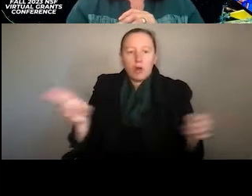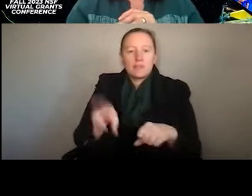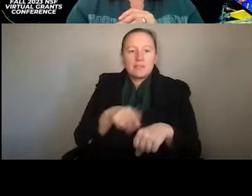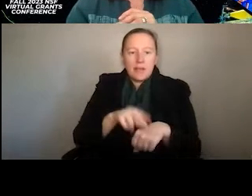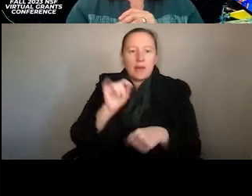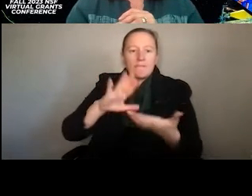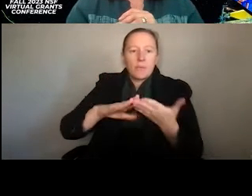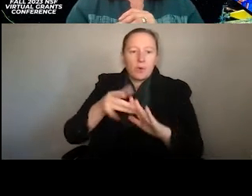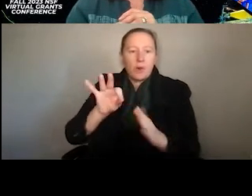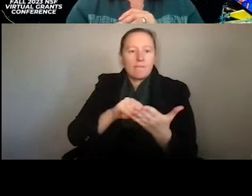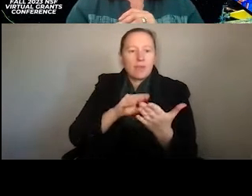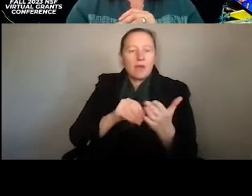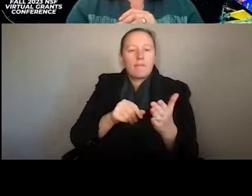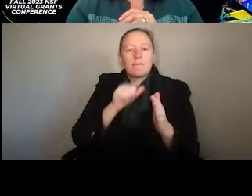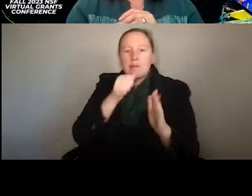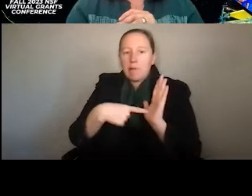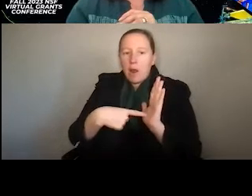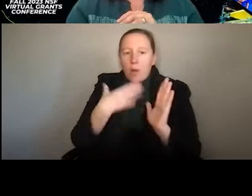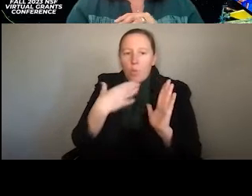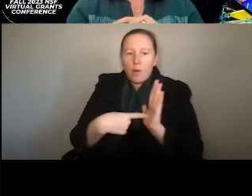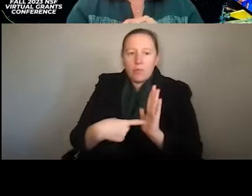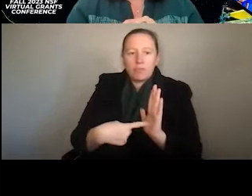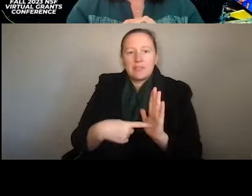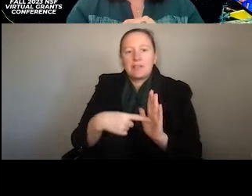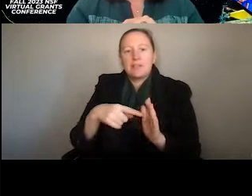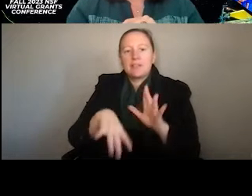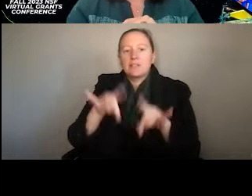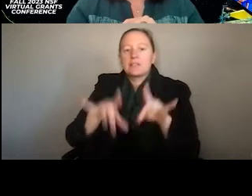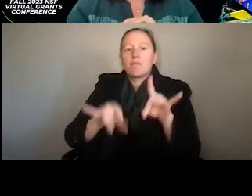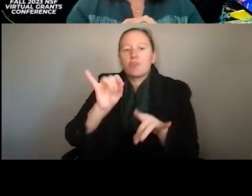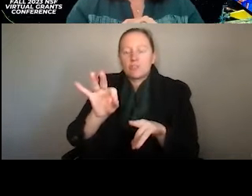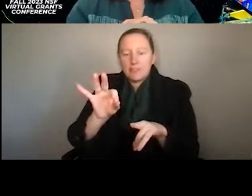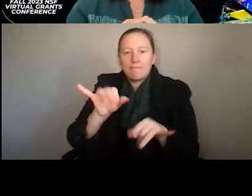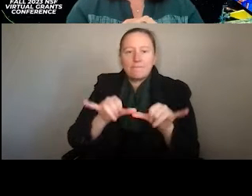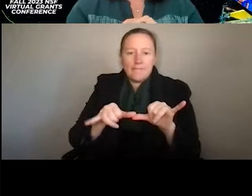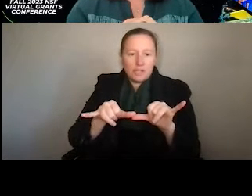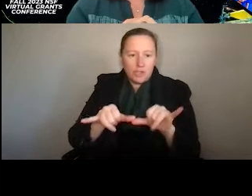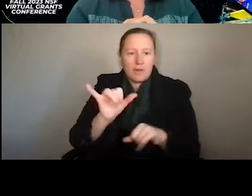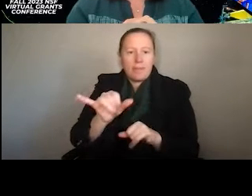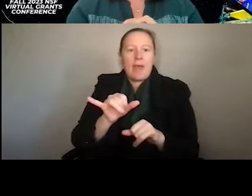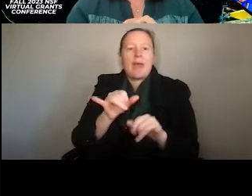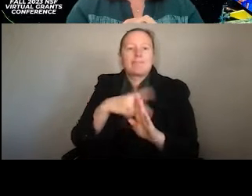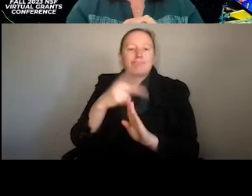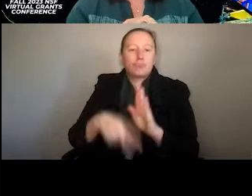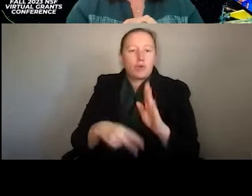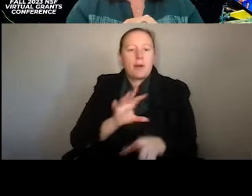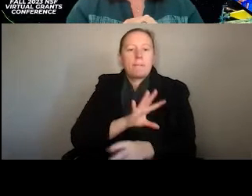of Underrepresented Discoverers, and Engineering. This program supports broadening participation efforts at